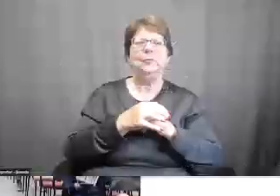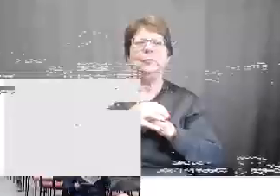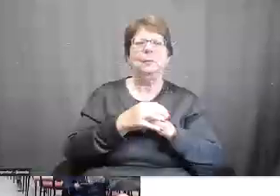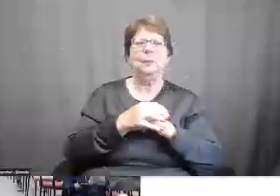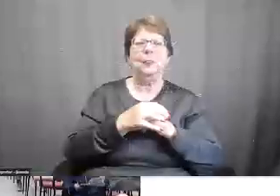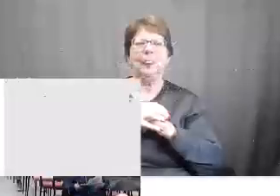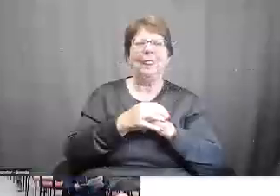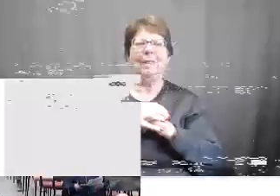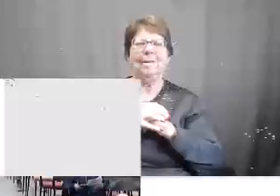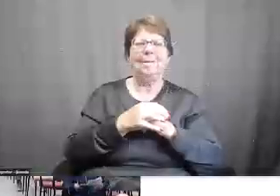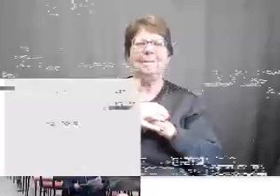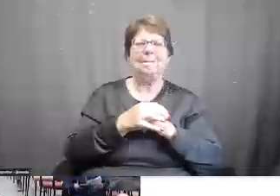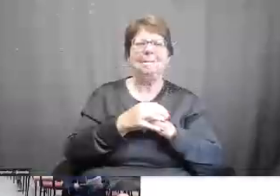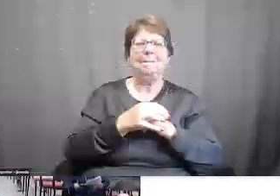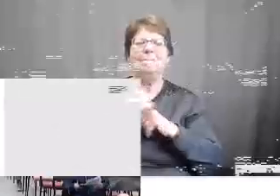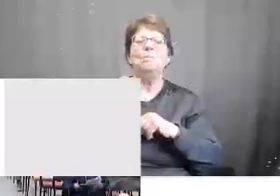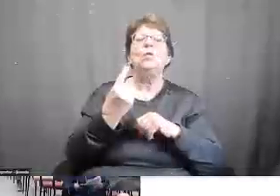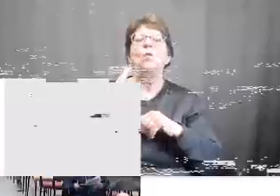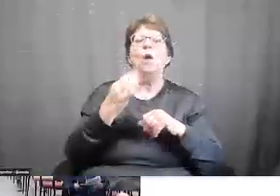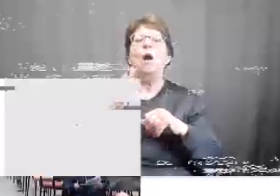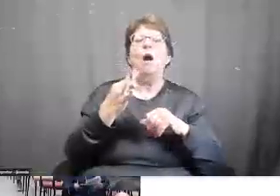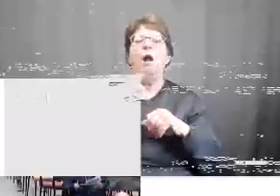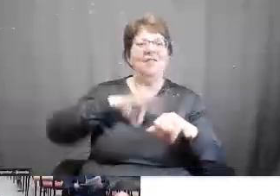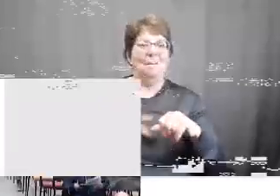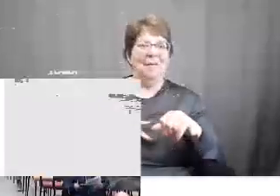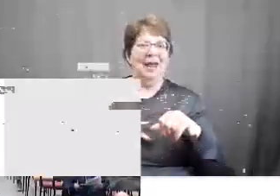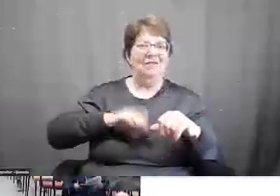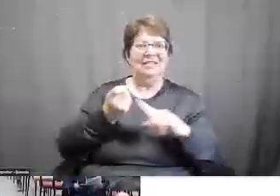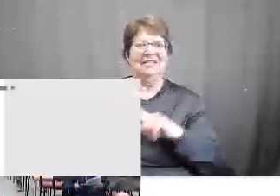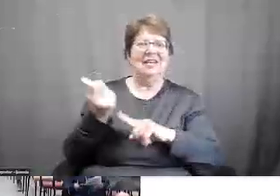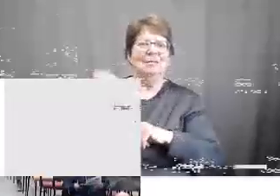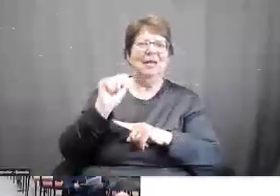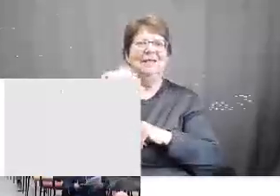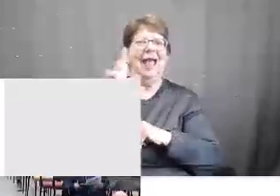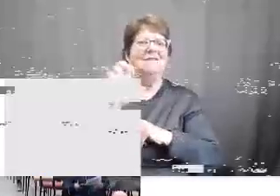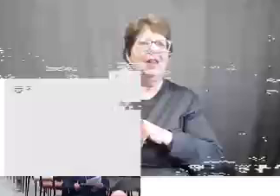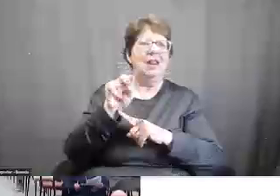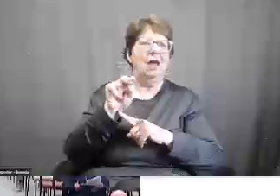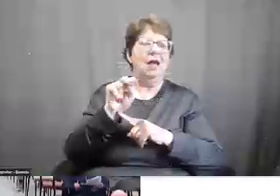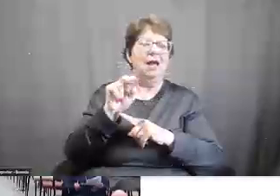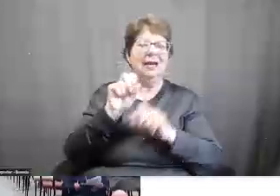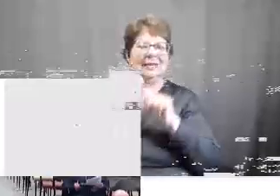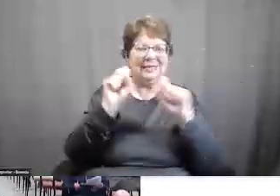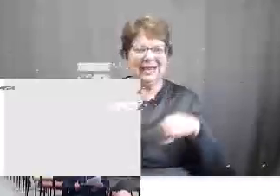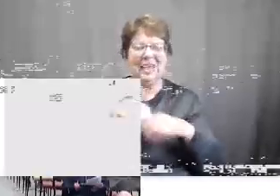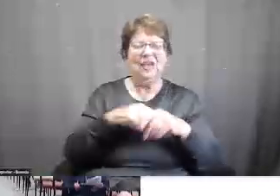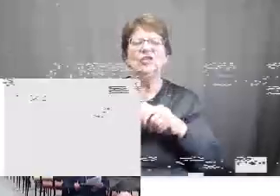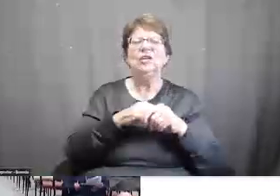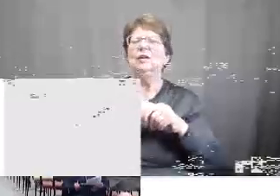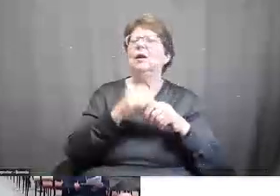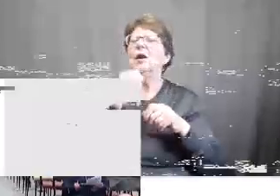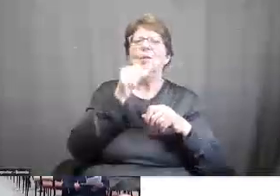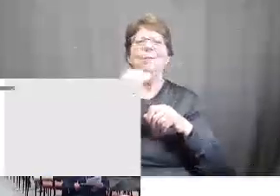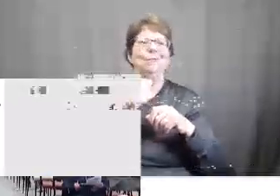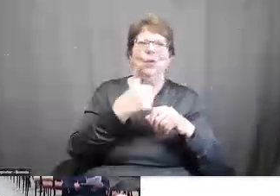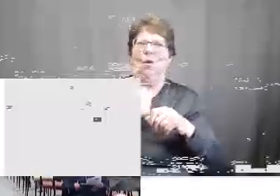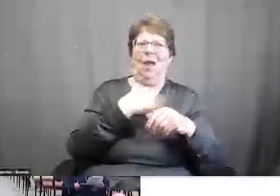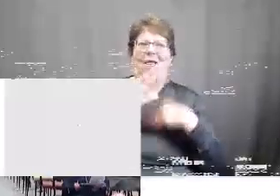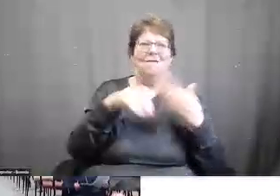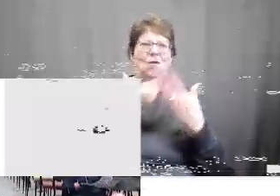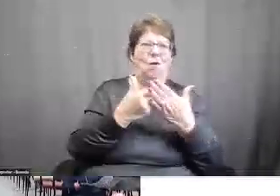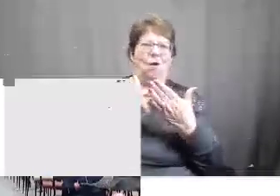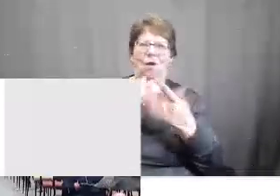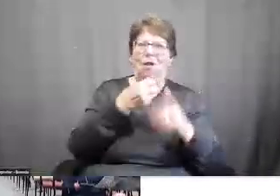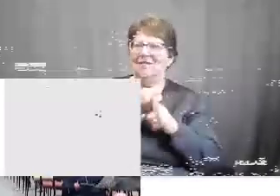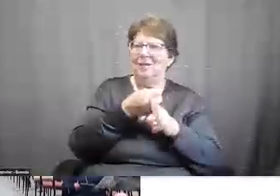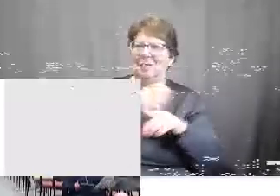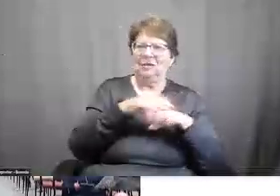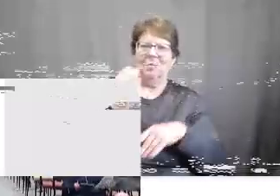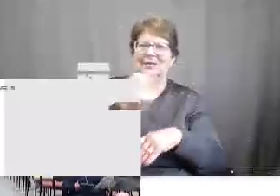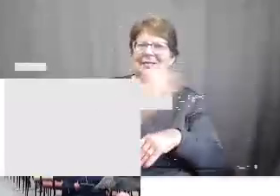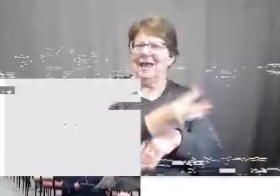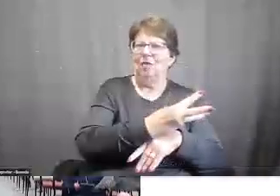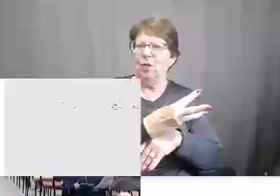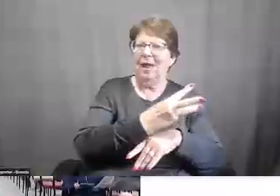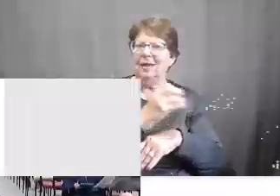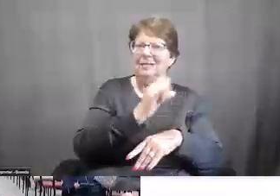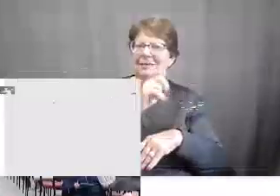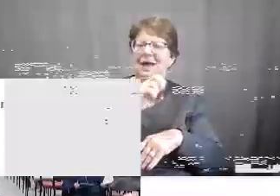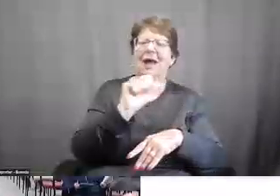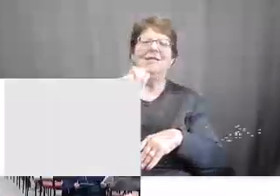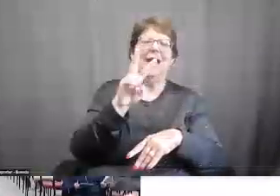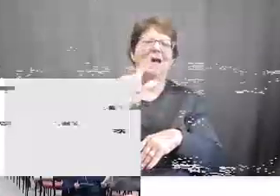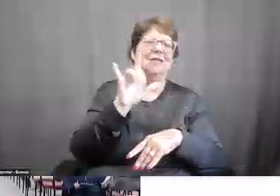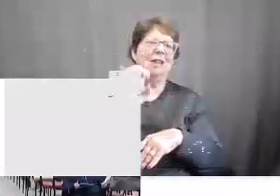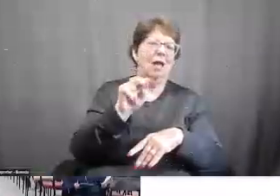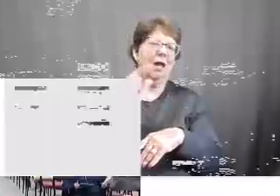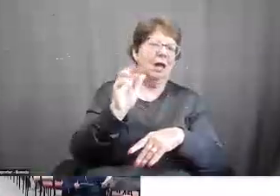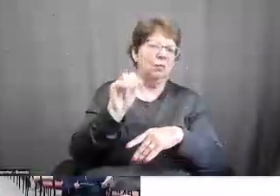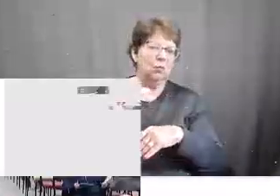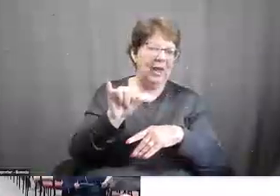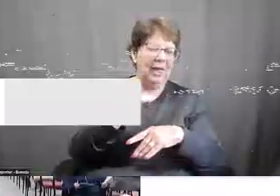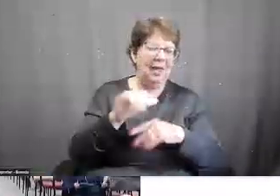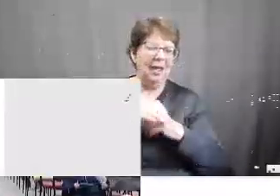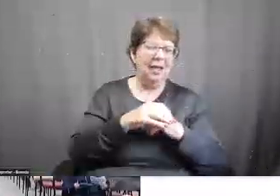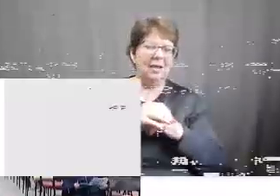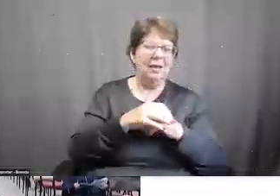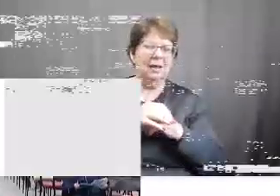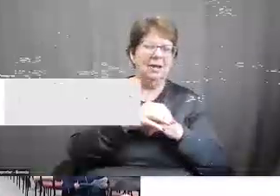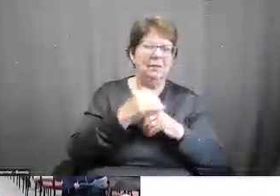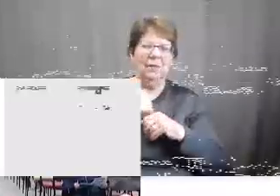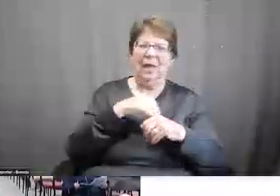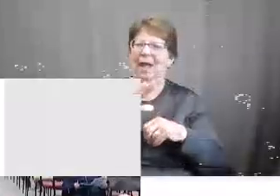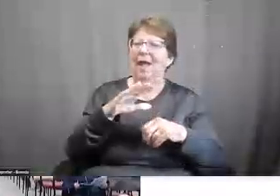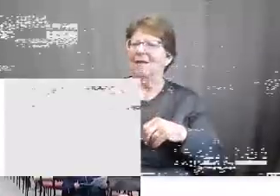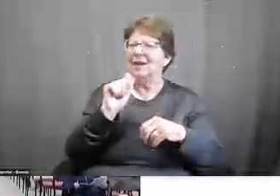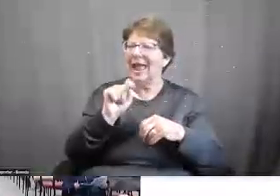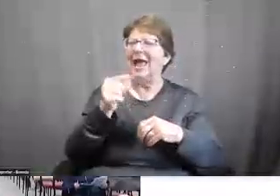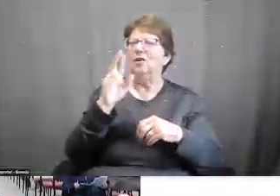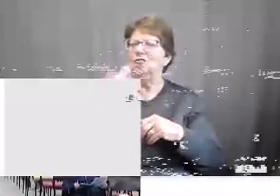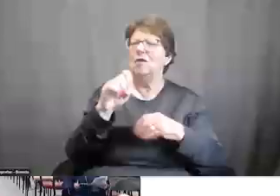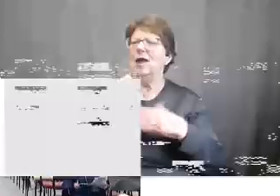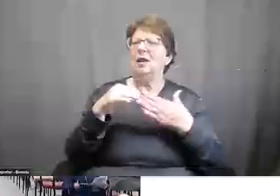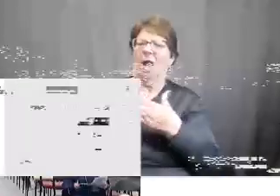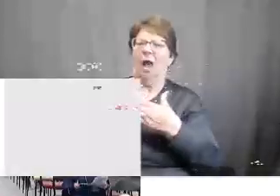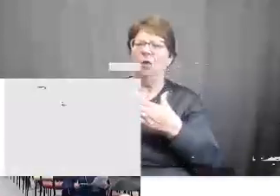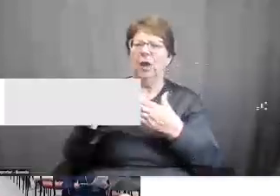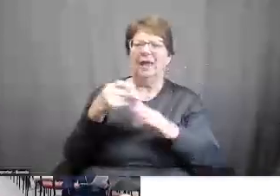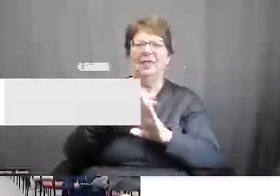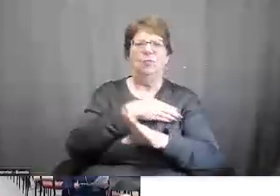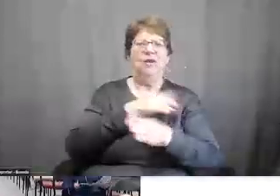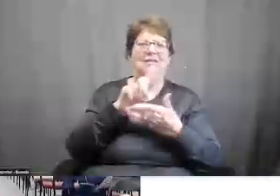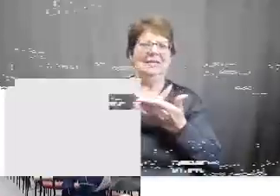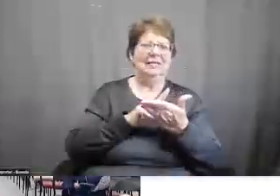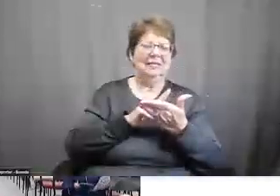Boardroom: So, one of the, benefits of eliminating the Avalon Station is, we don't have all of the impacts on the southwest side of Avalon Way, as we, have an at-grade guideway in the previous design leading to the Avalon, or Avalon Station.